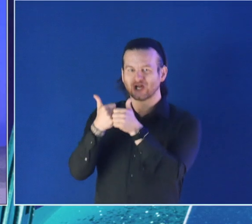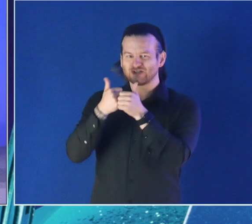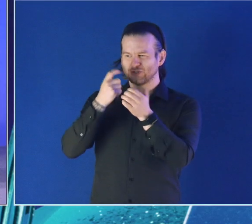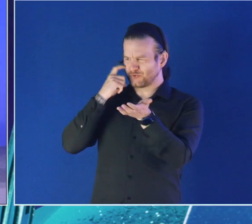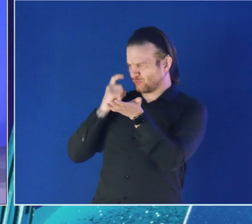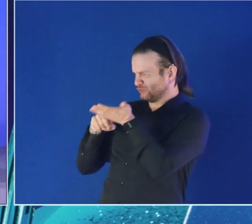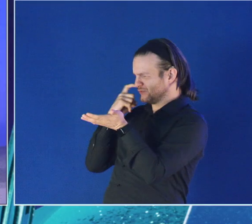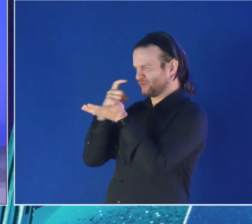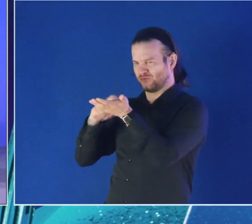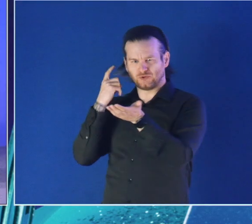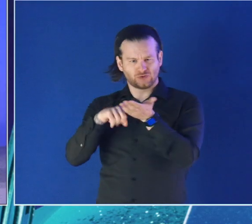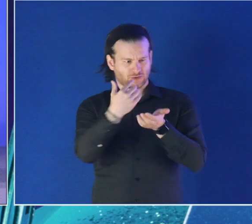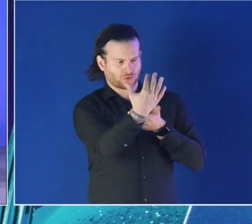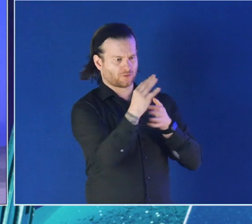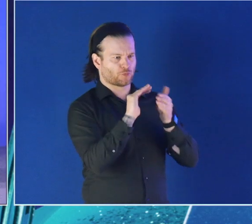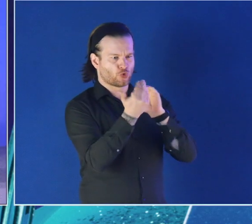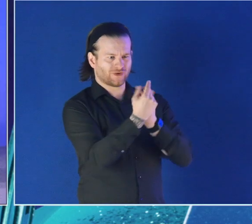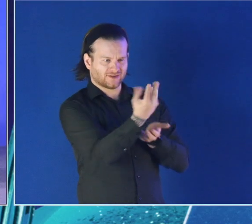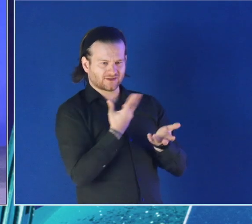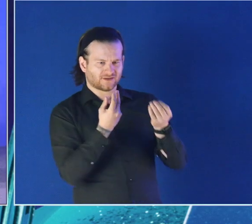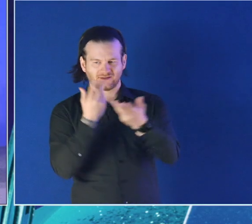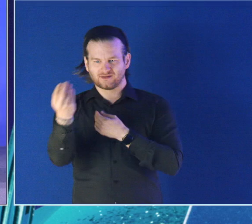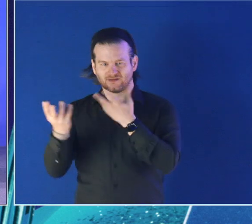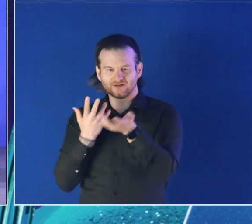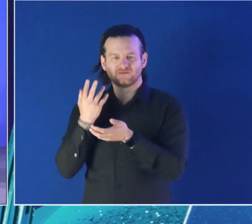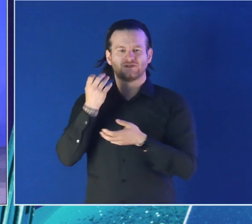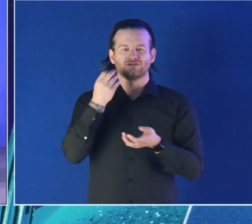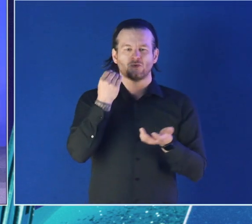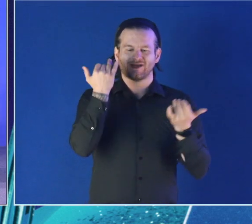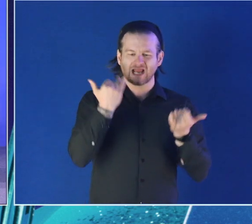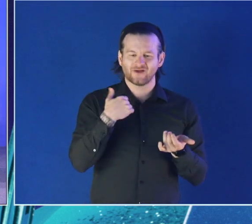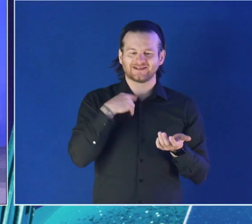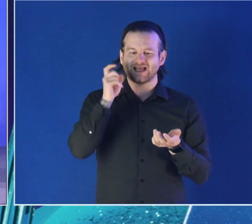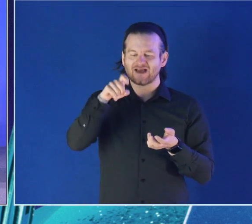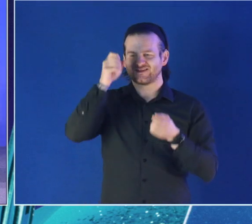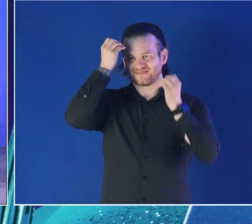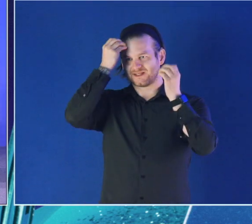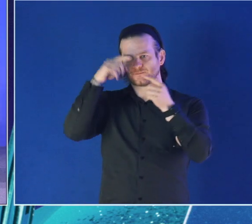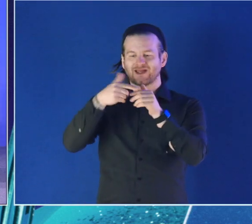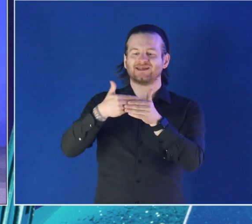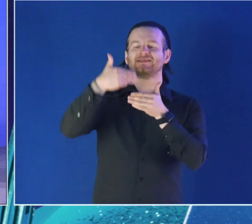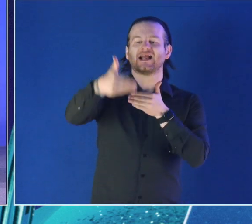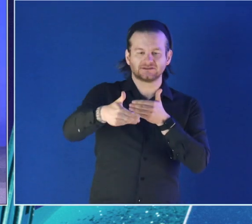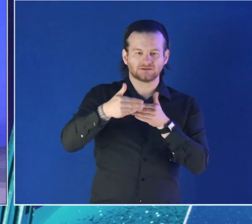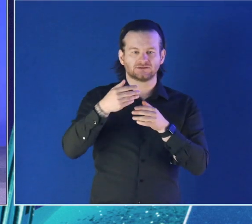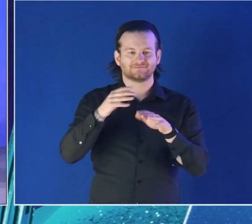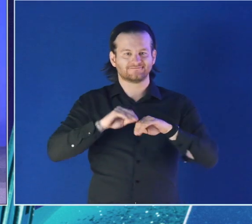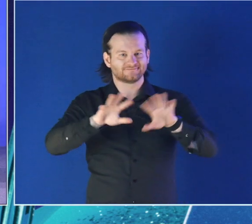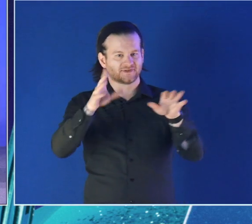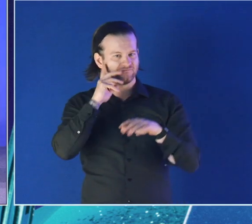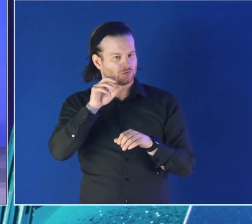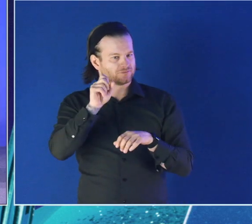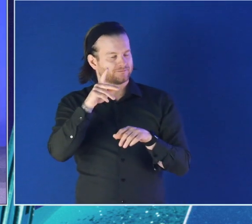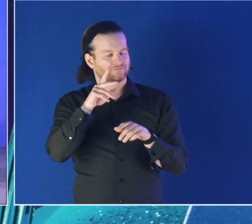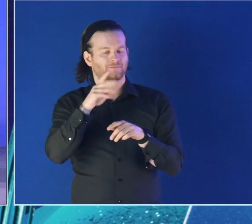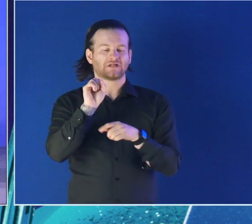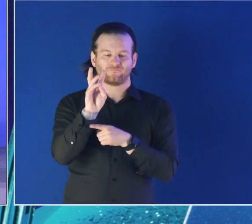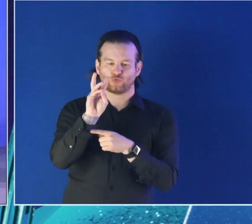of a product, a software, it's people like Aaron, Mary, yourself that make this really possible.